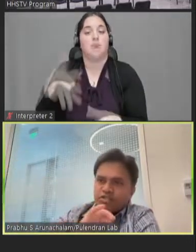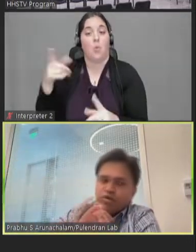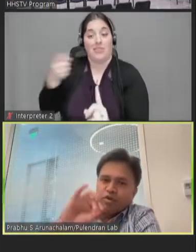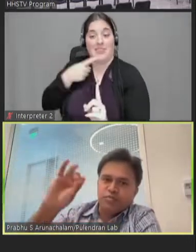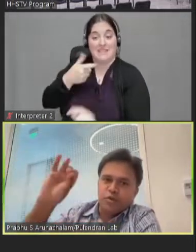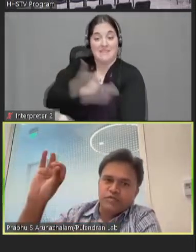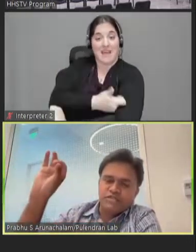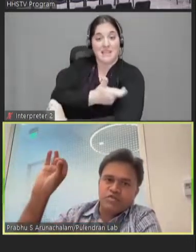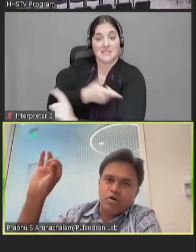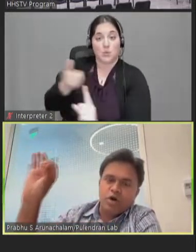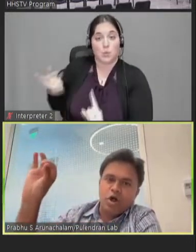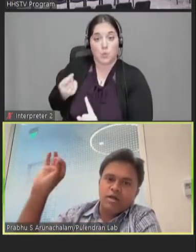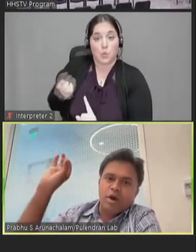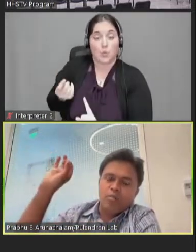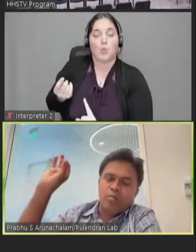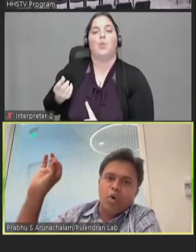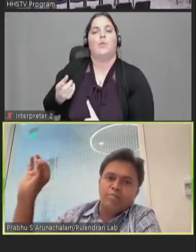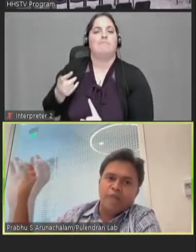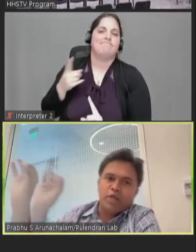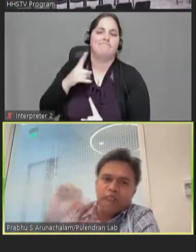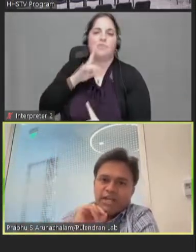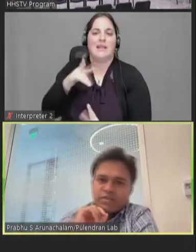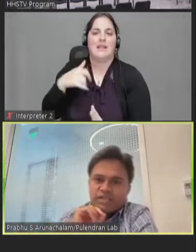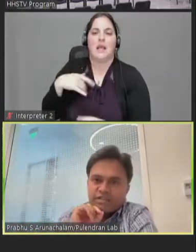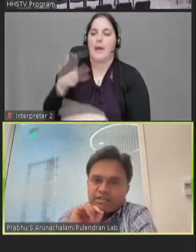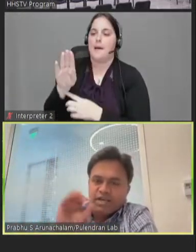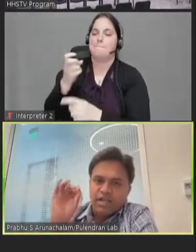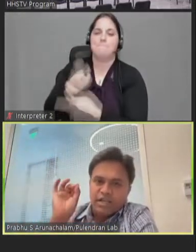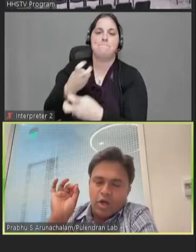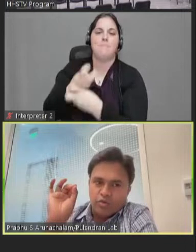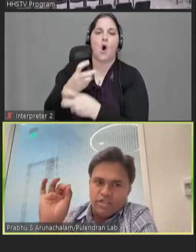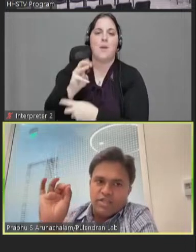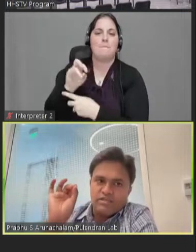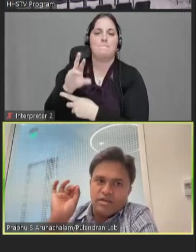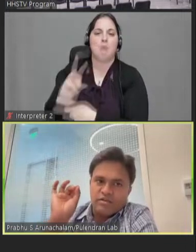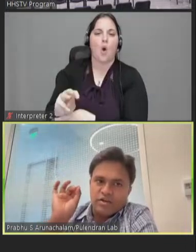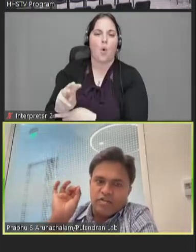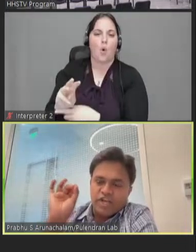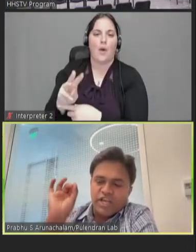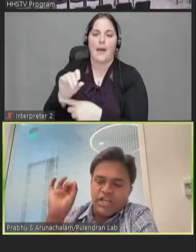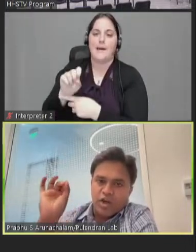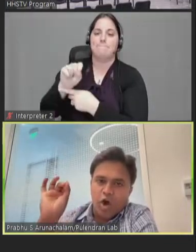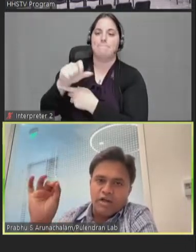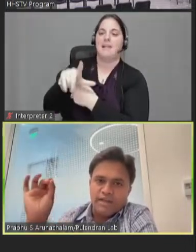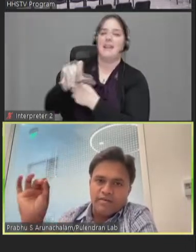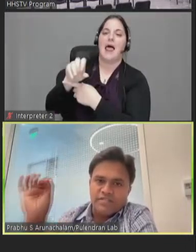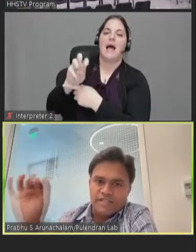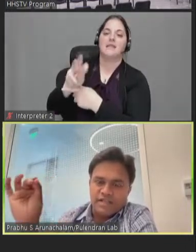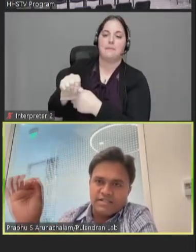to improve the so-called bone marrow plasma cells. Now, these are really long-lived cells,